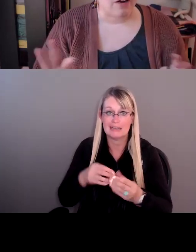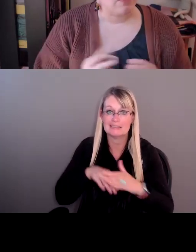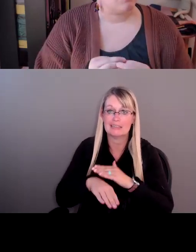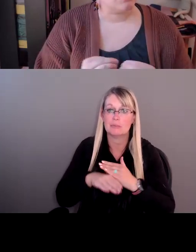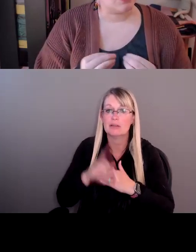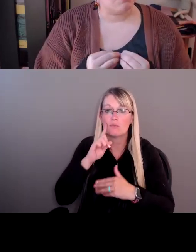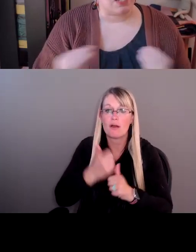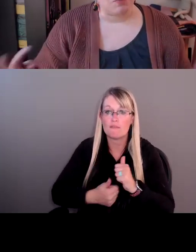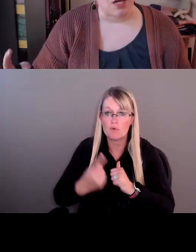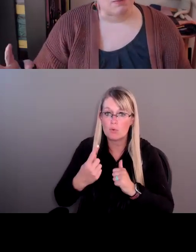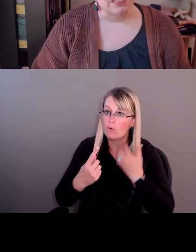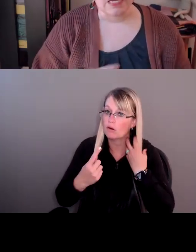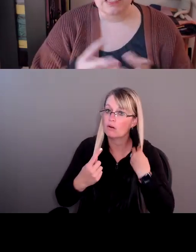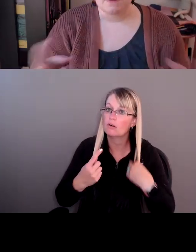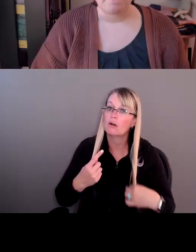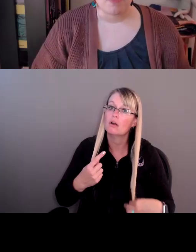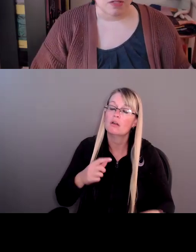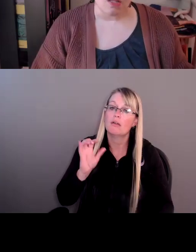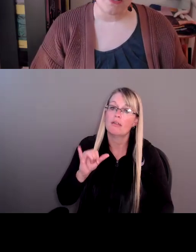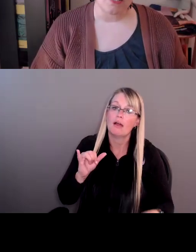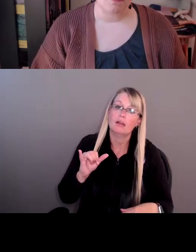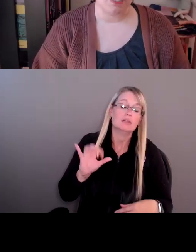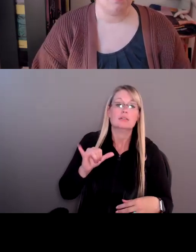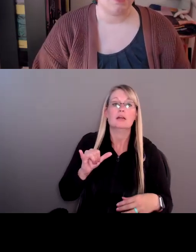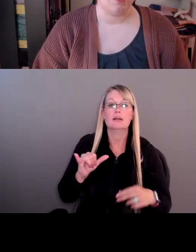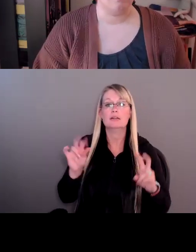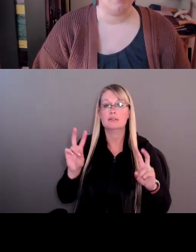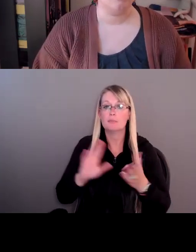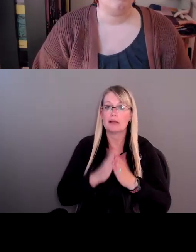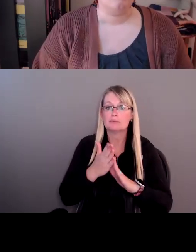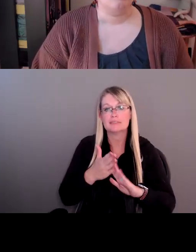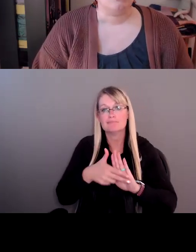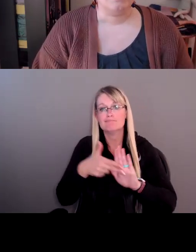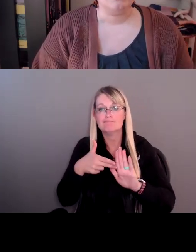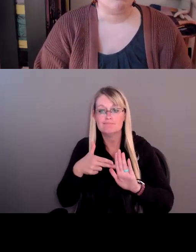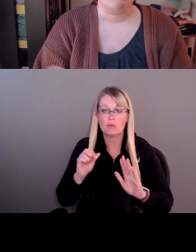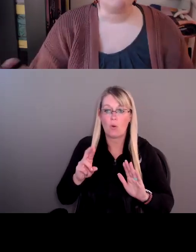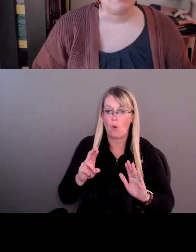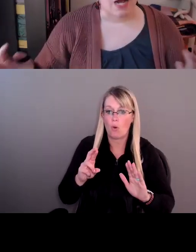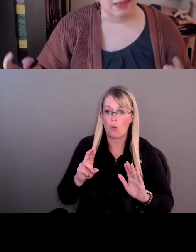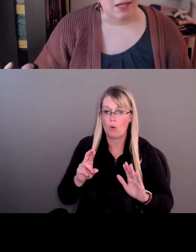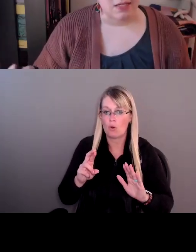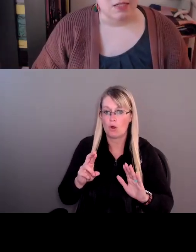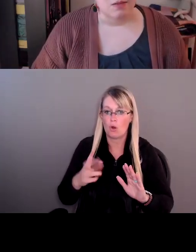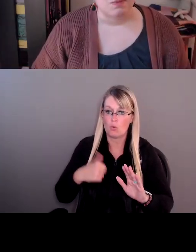everyone as it becomes the slogan or kind of like well, we think people behind this